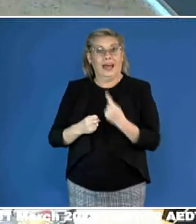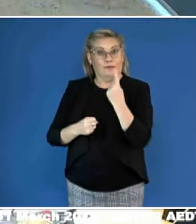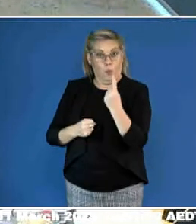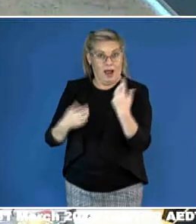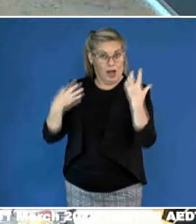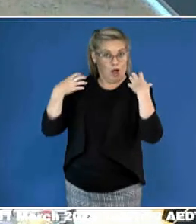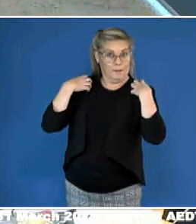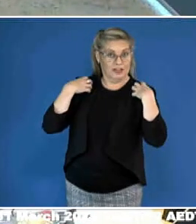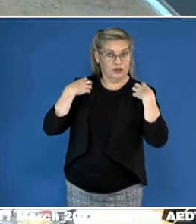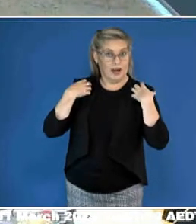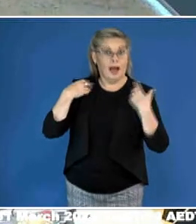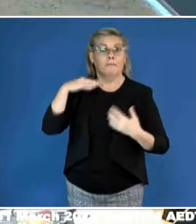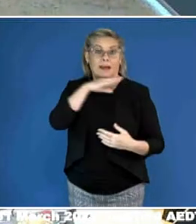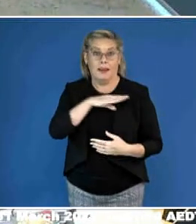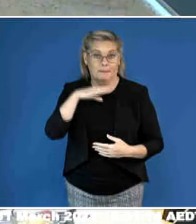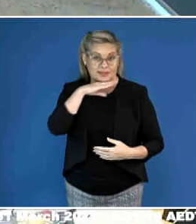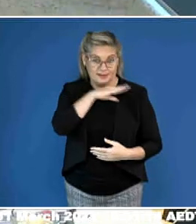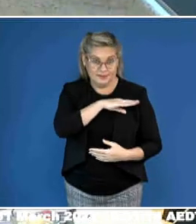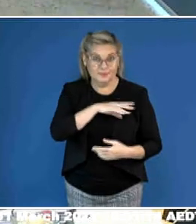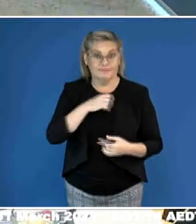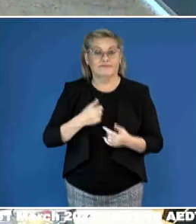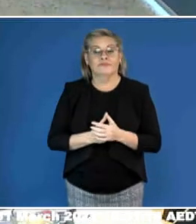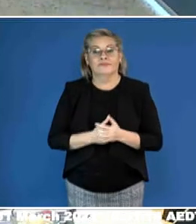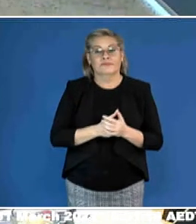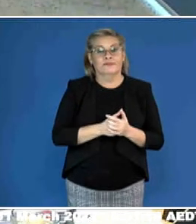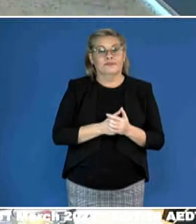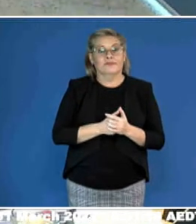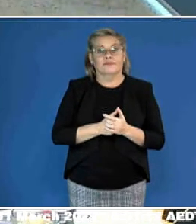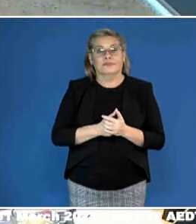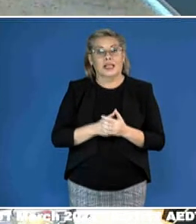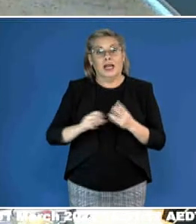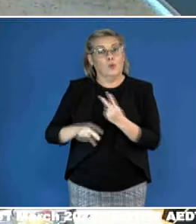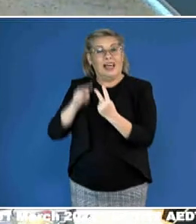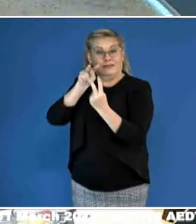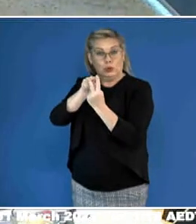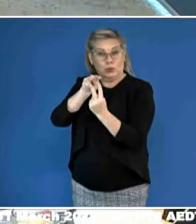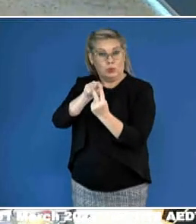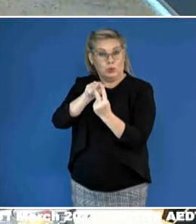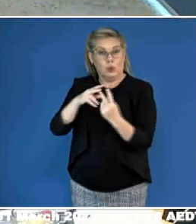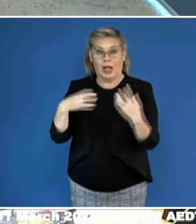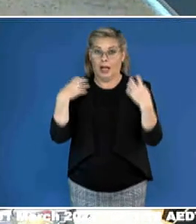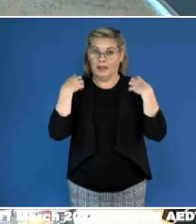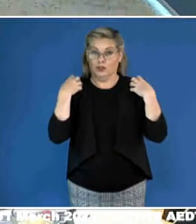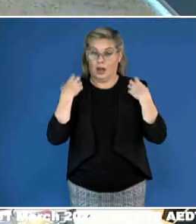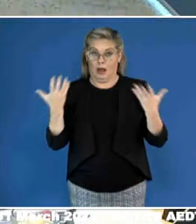and you can see her on screen. Commissioner Bennett and Commissioner Mason are in the Hobart hearing room, and they are